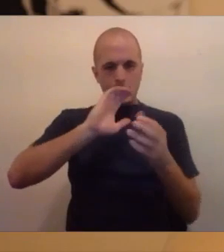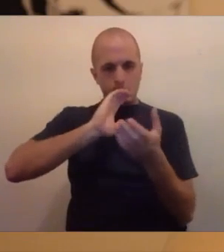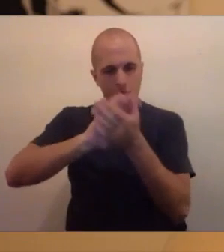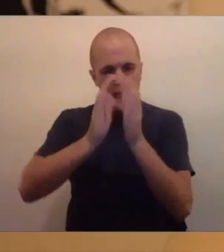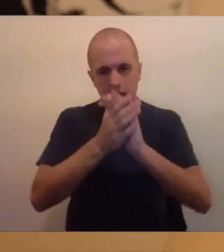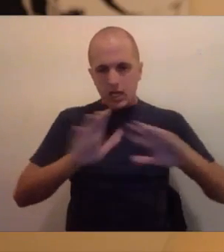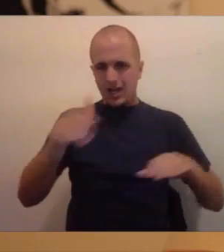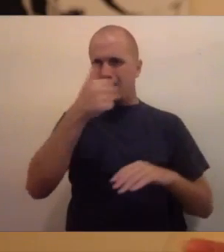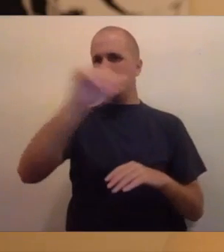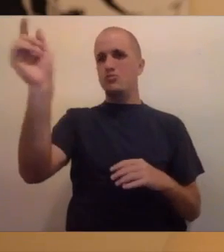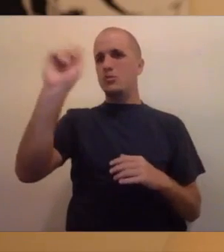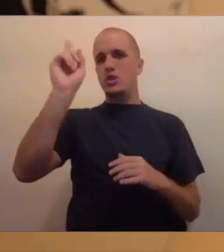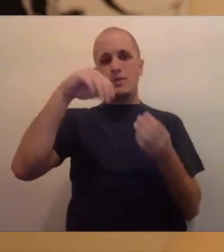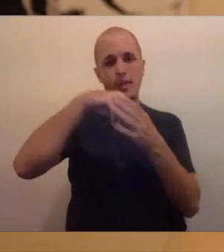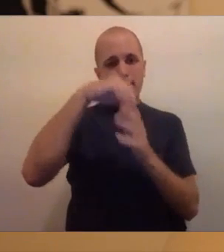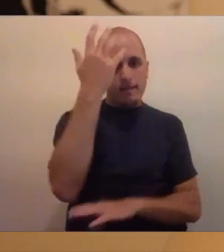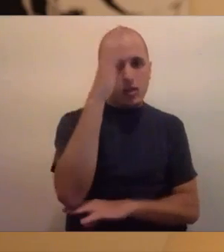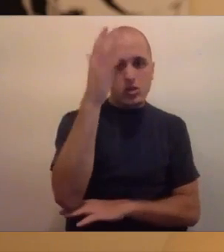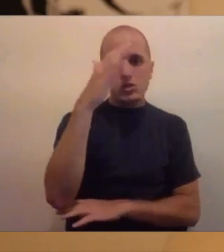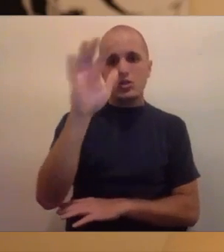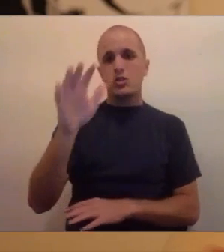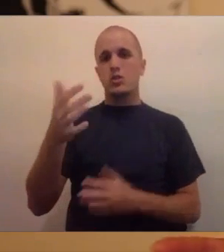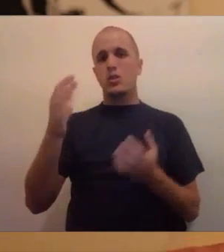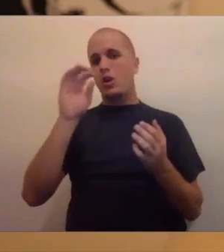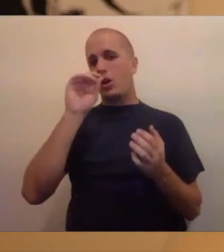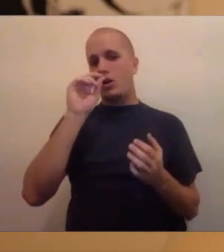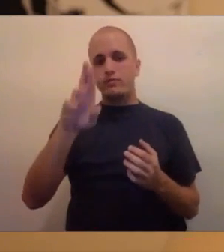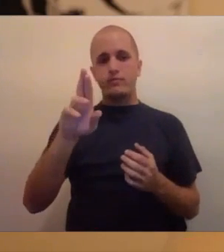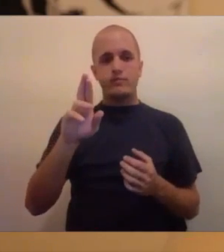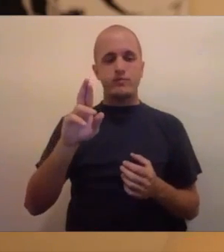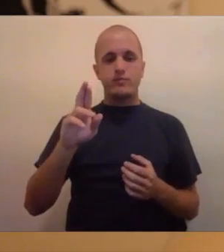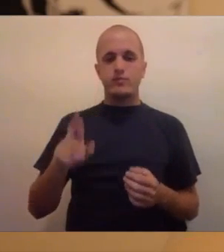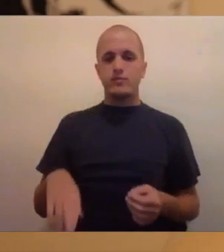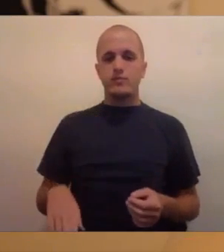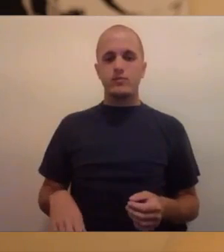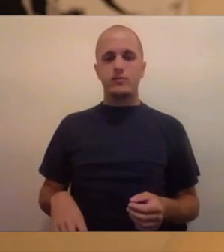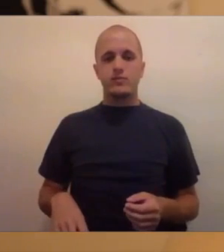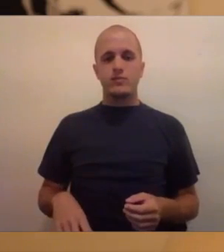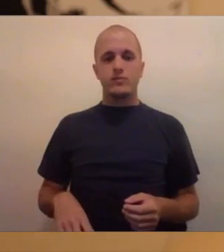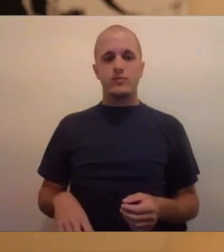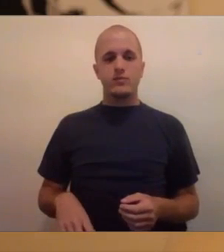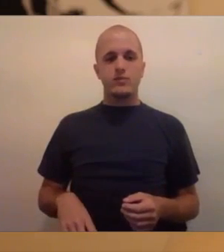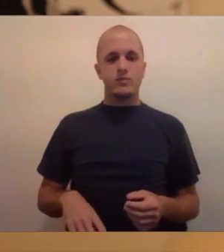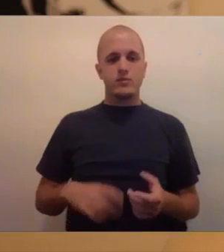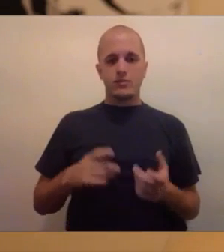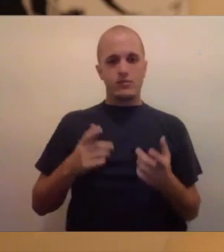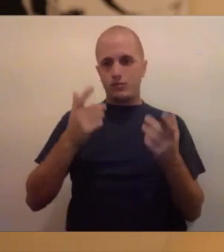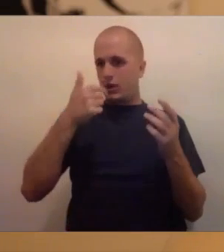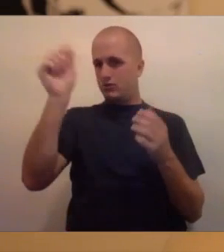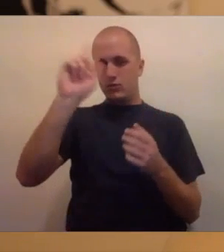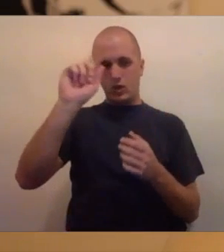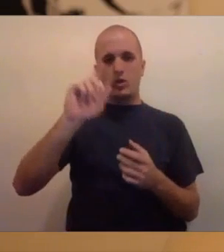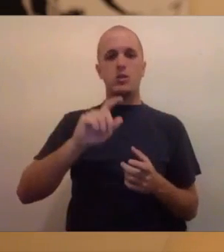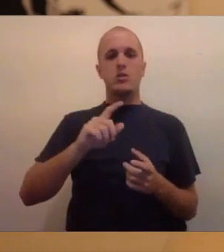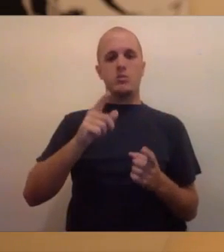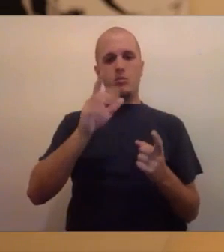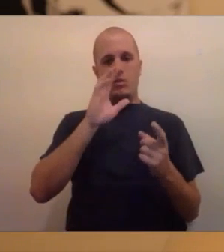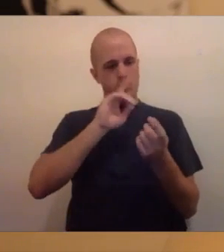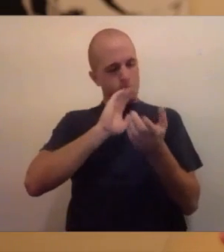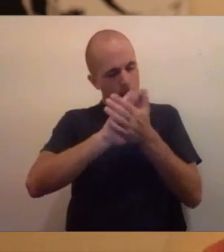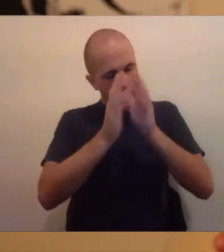If you sit peacefully, even in the forest, even the